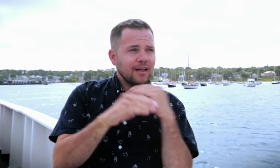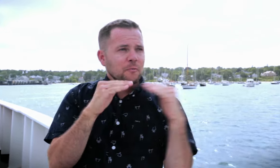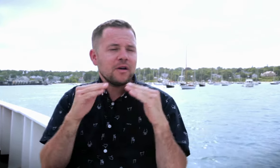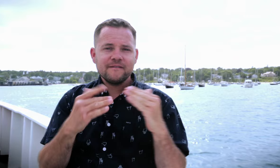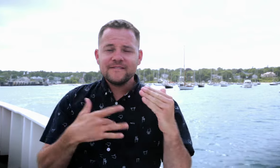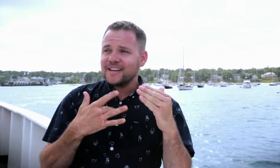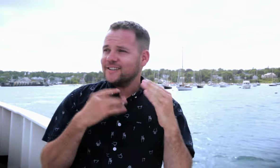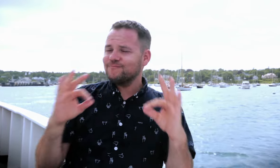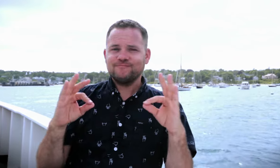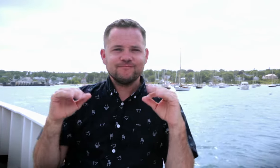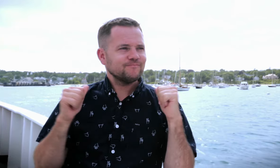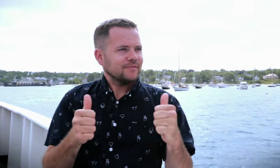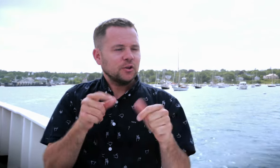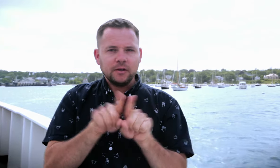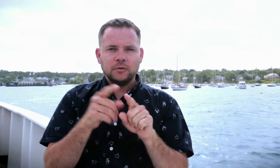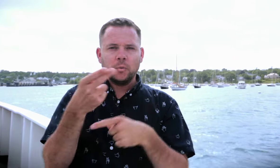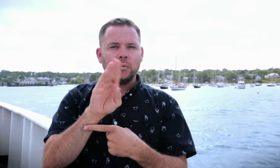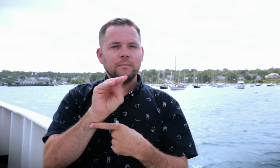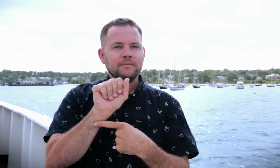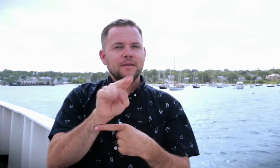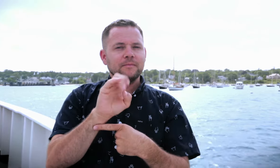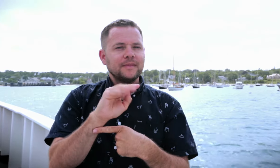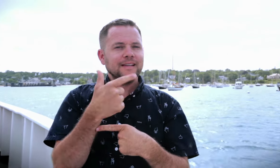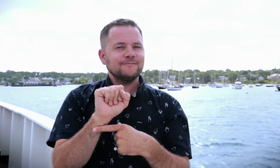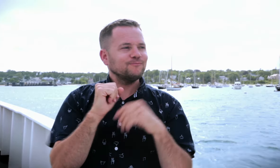It represents accessibility, equality, and a feeling of positivity as human beings.